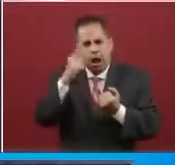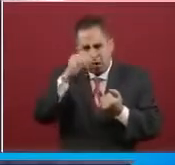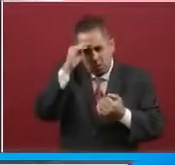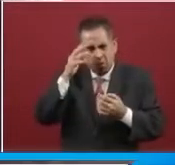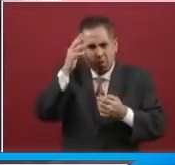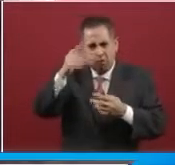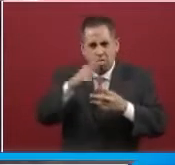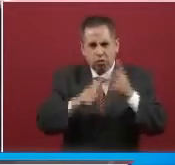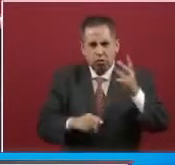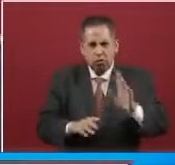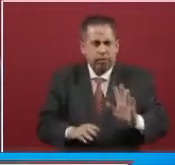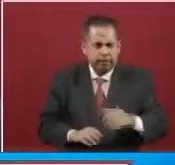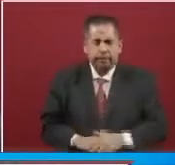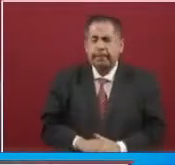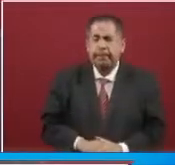2. Security in the States